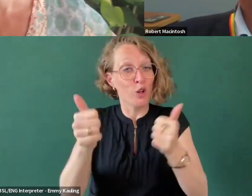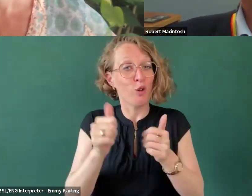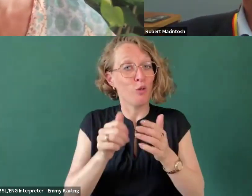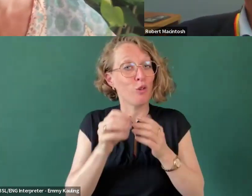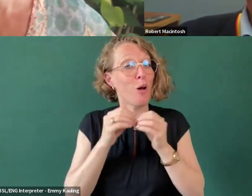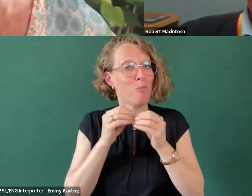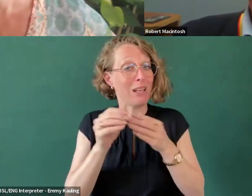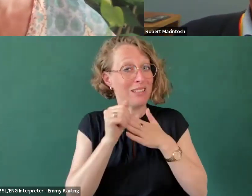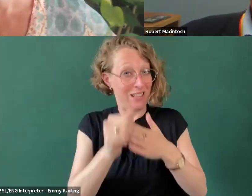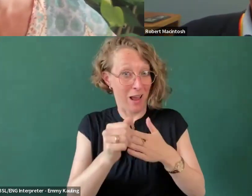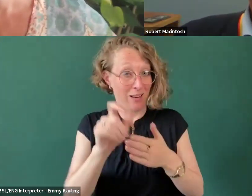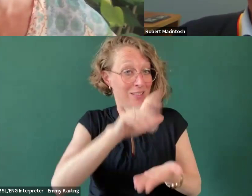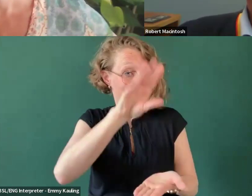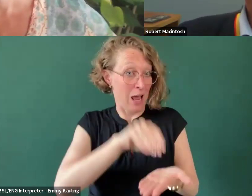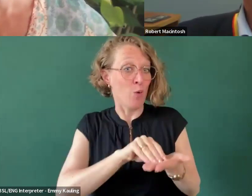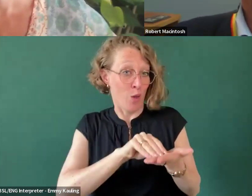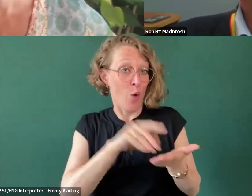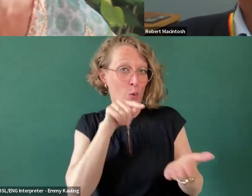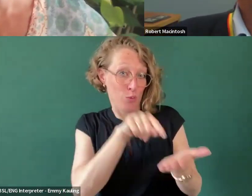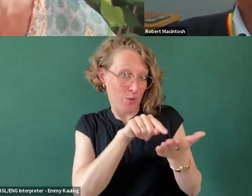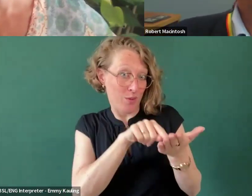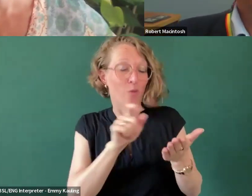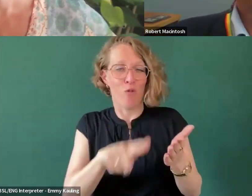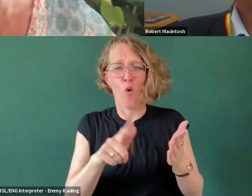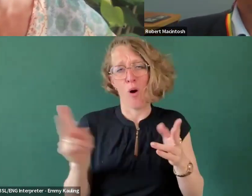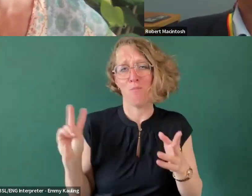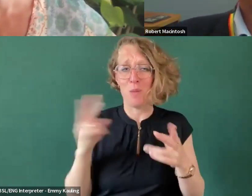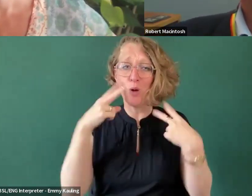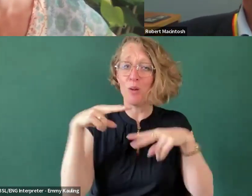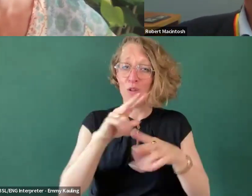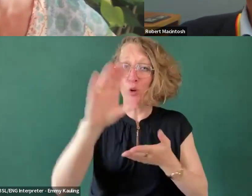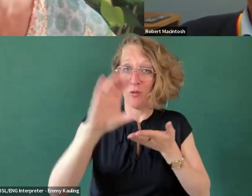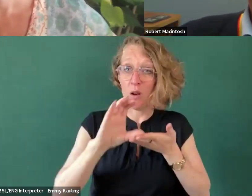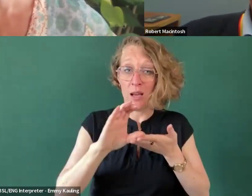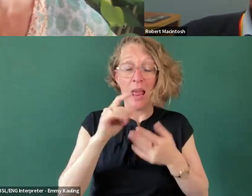that is there on peer review funding and to come back to the website and download the others in the